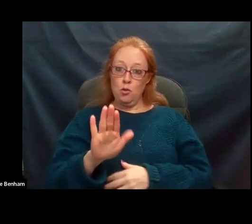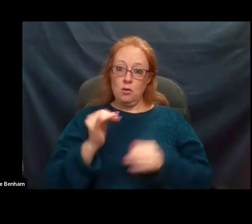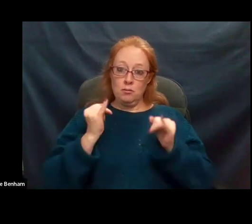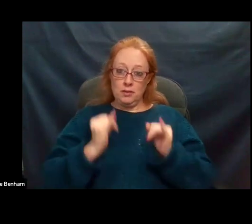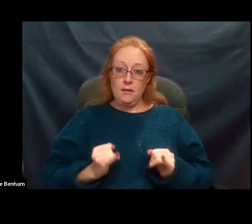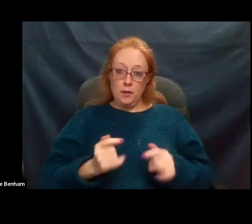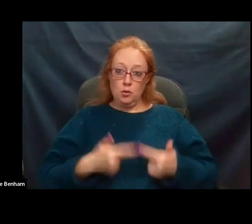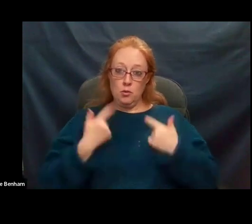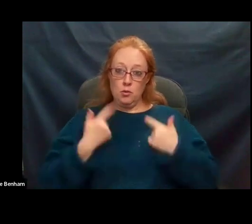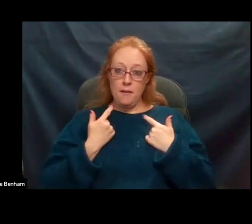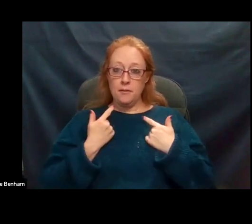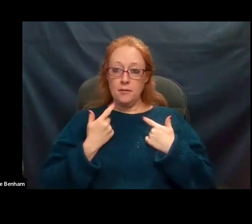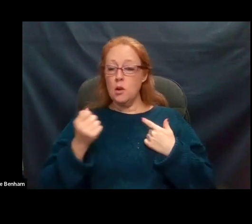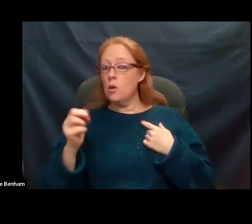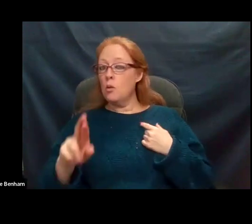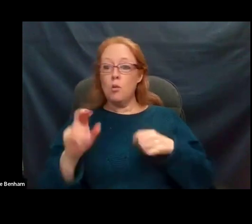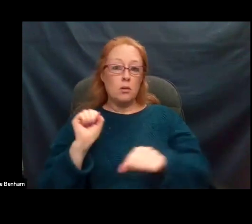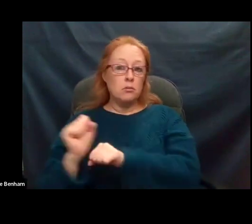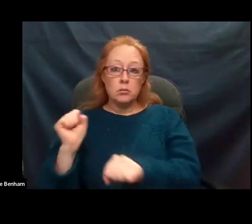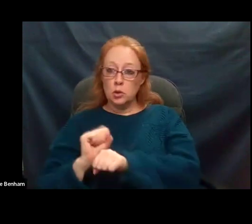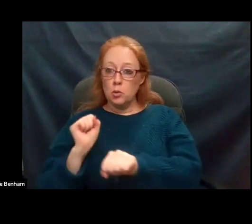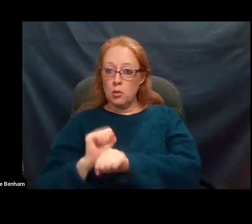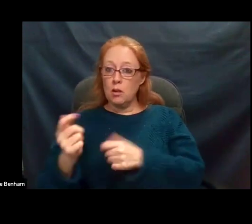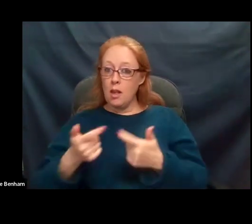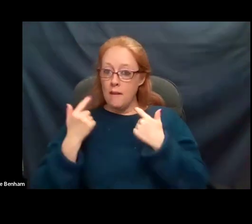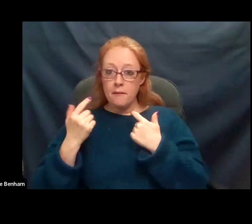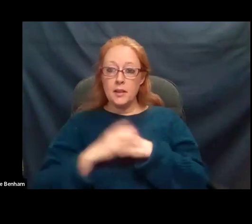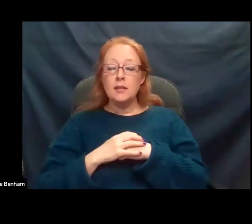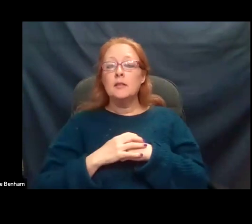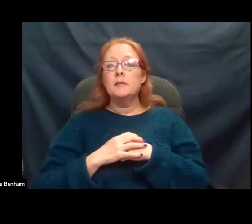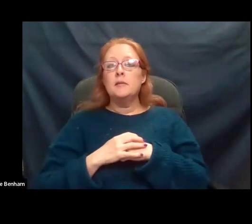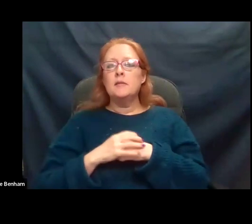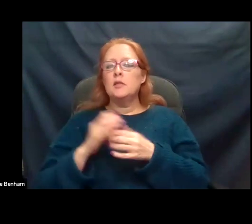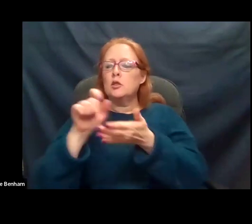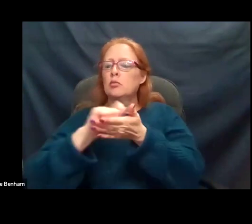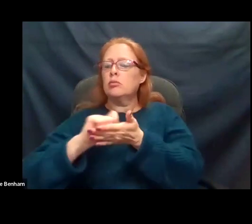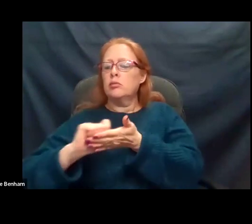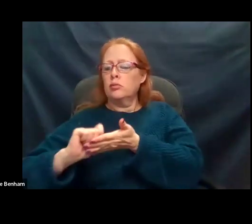So just as we're ending, just take a little note pad out and just write down the things this reallypissyou off.